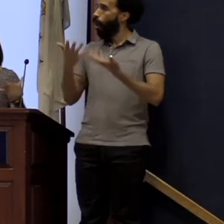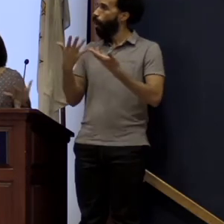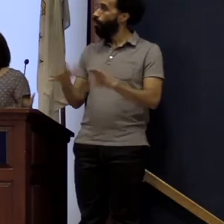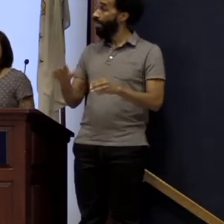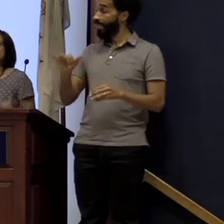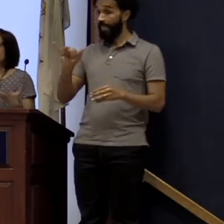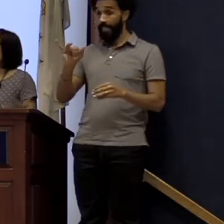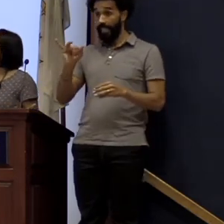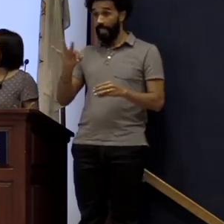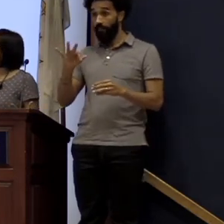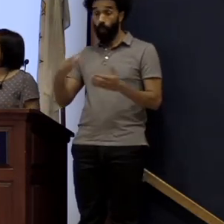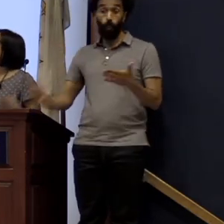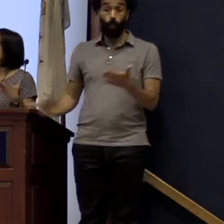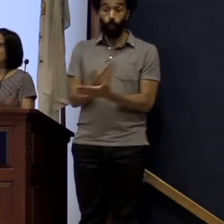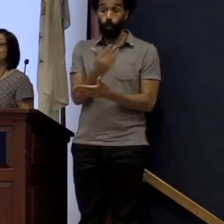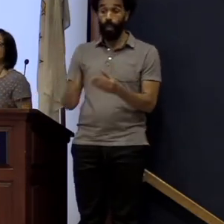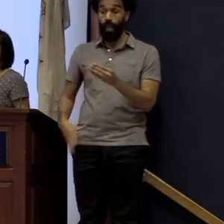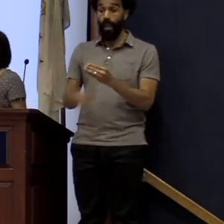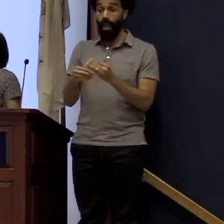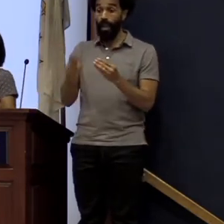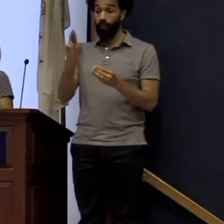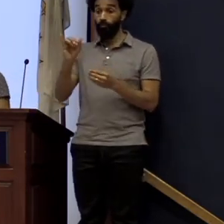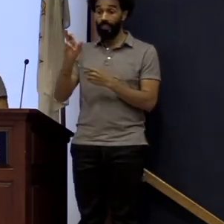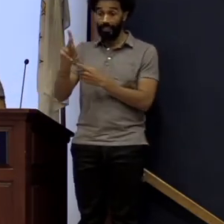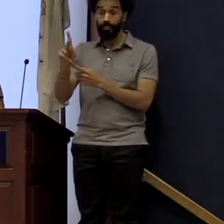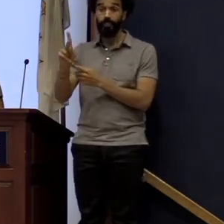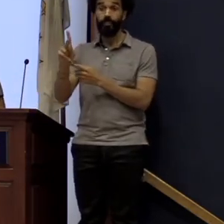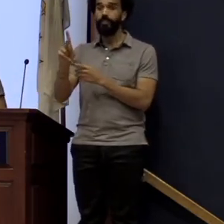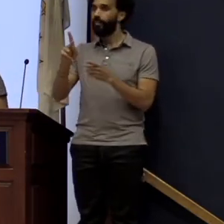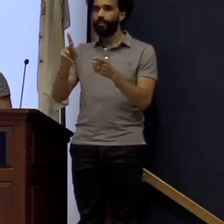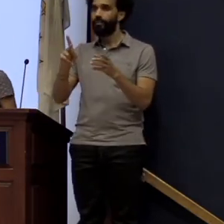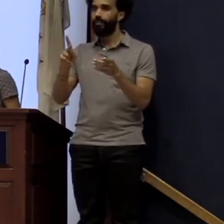Not ameliorated and support it. So that's one thing the other thing about